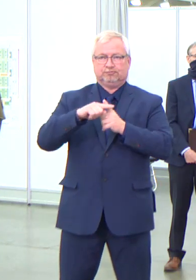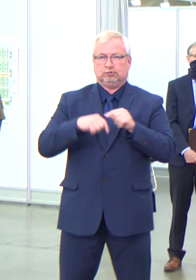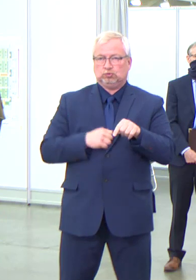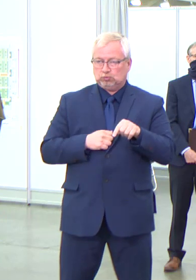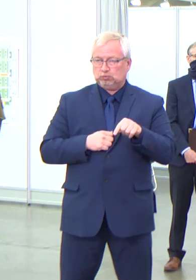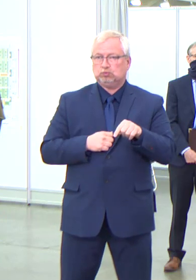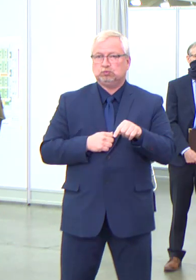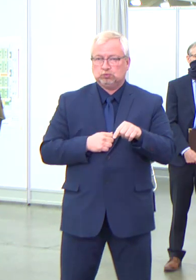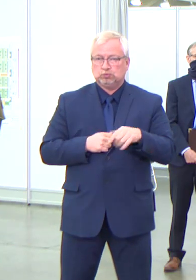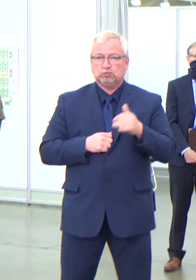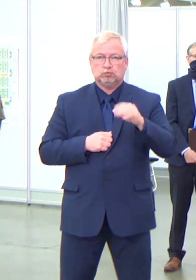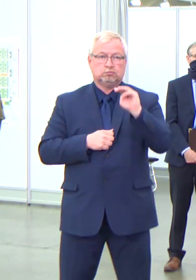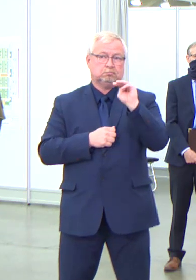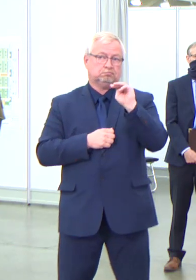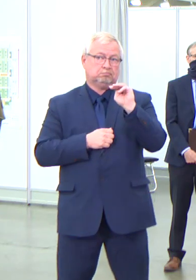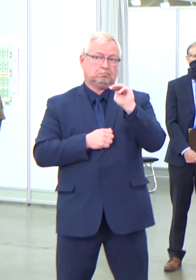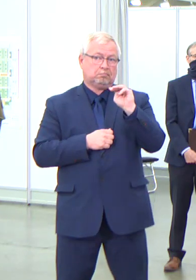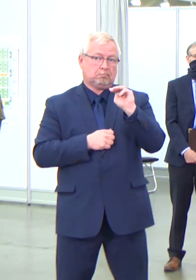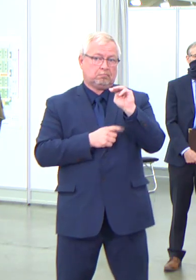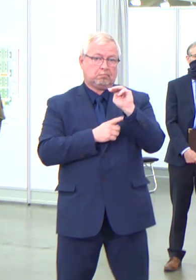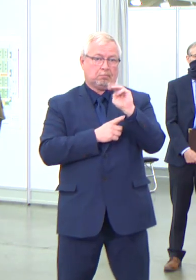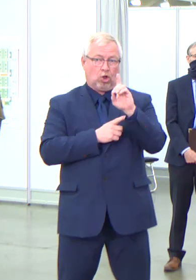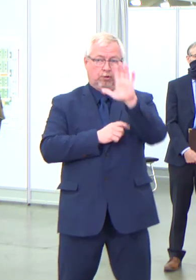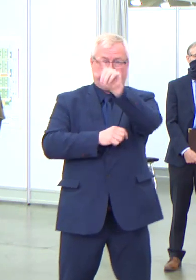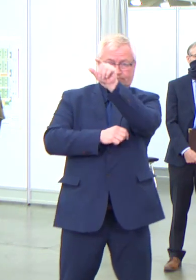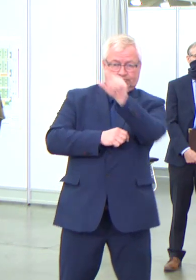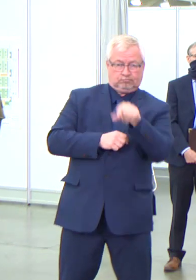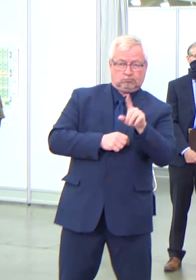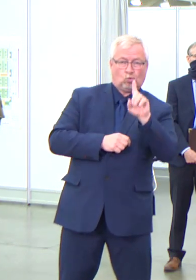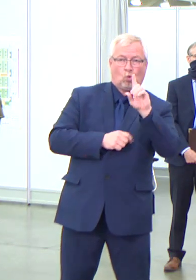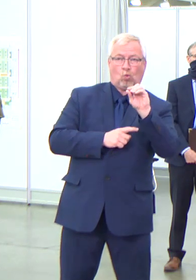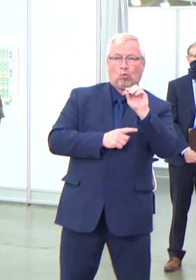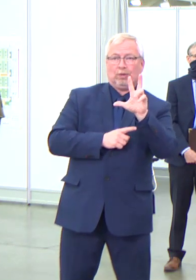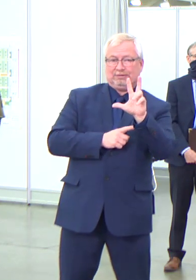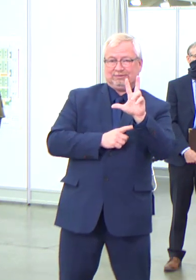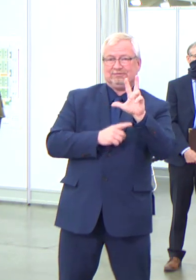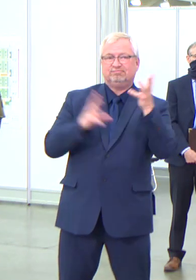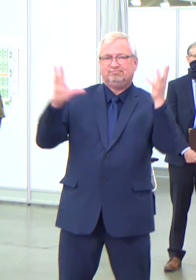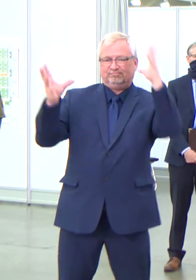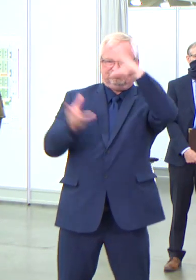Baltimore City, and so far 103 Marylanders, including 9 Baltimore City residents